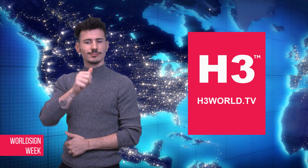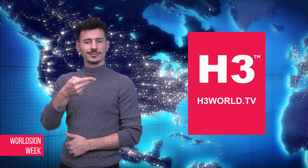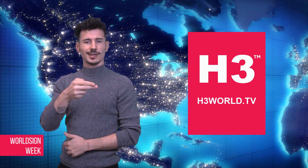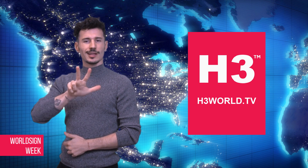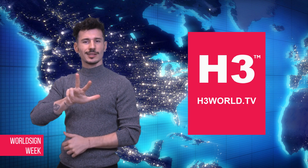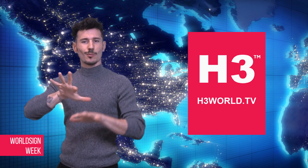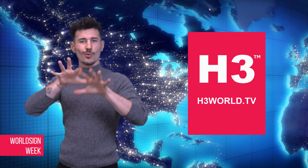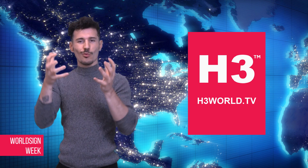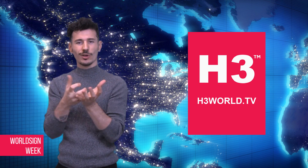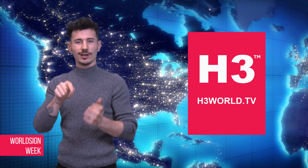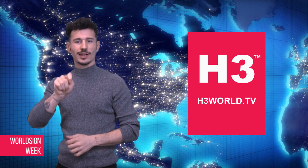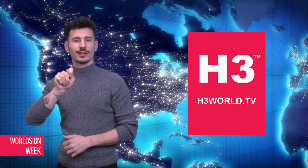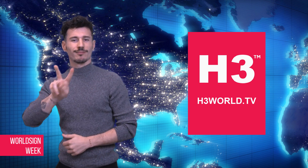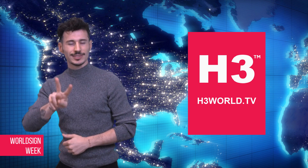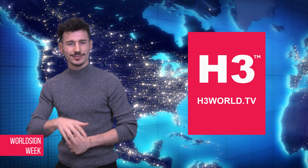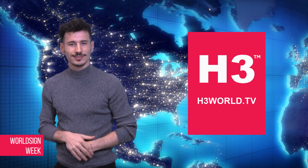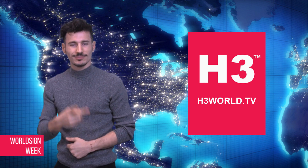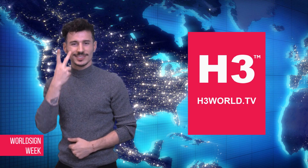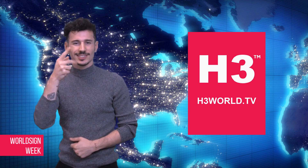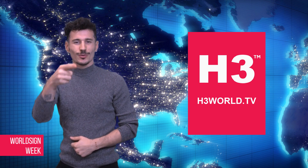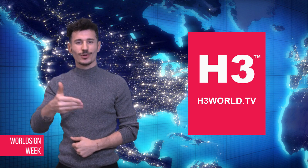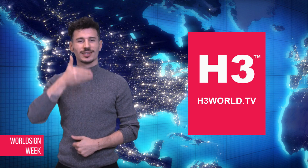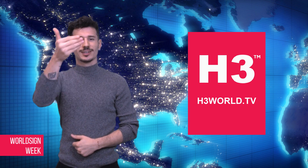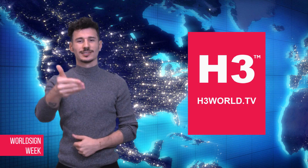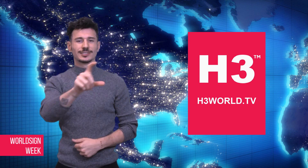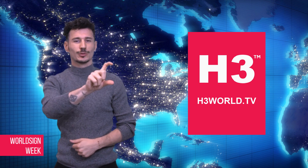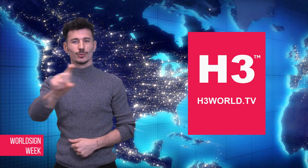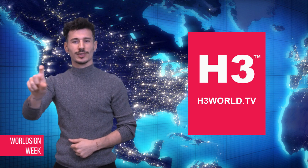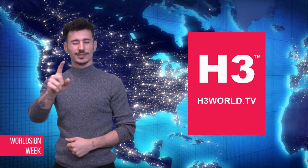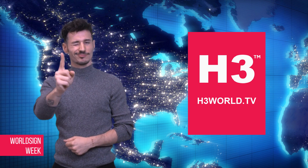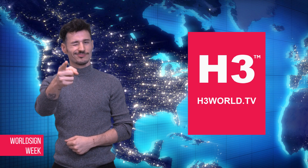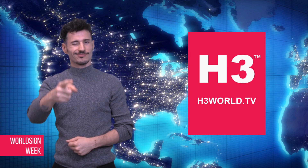news@h3world.tv. See you next week.